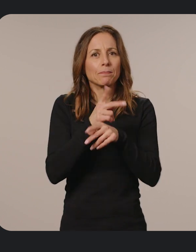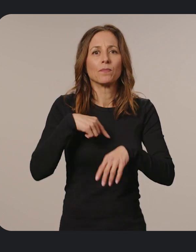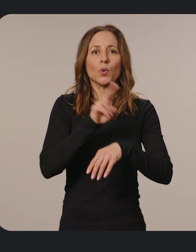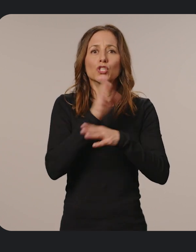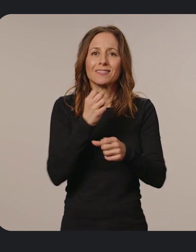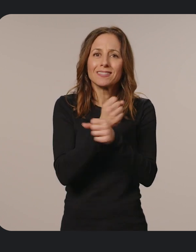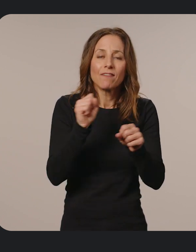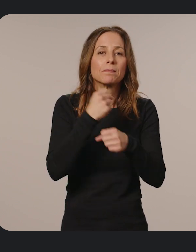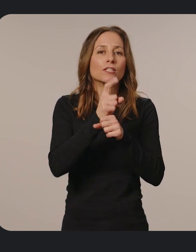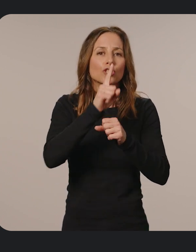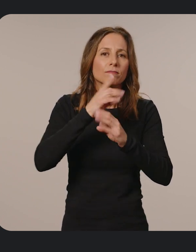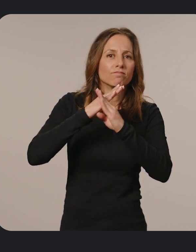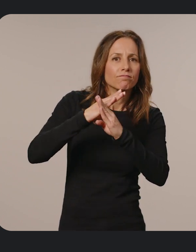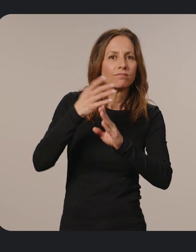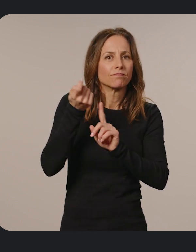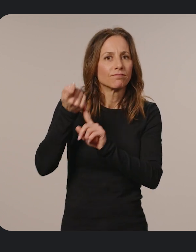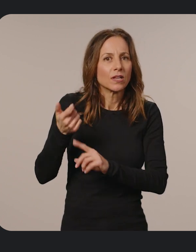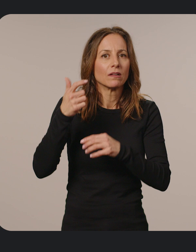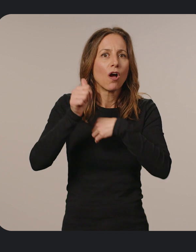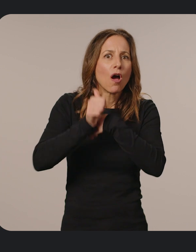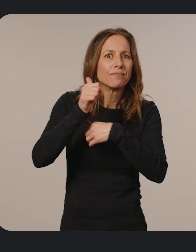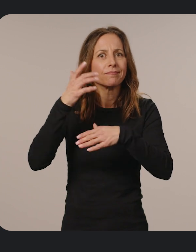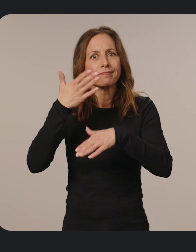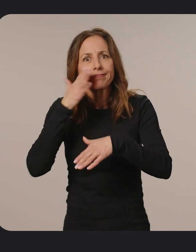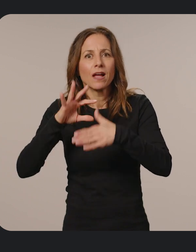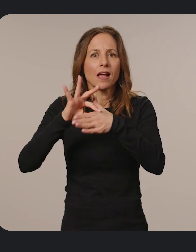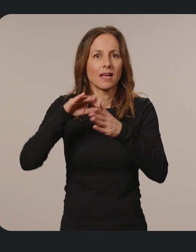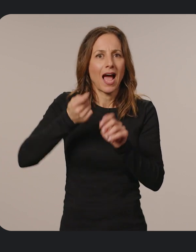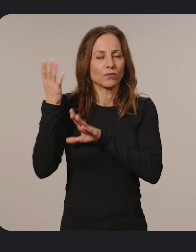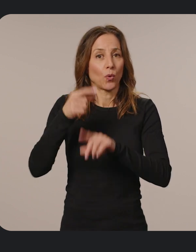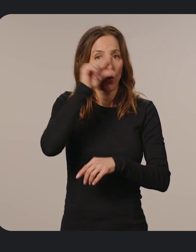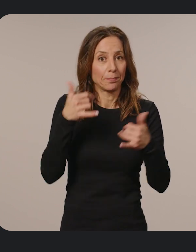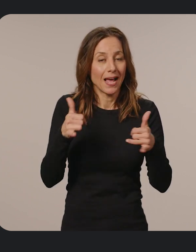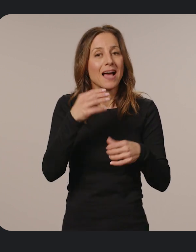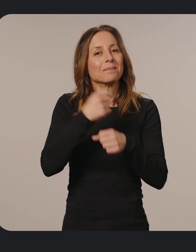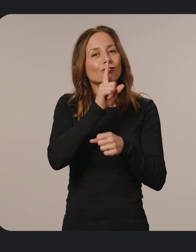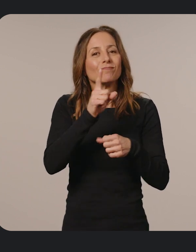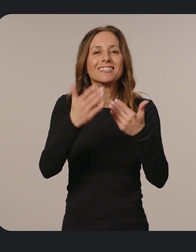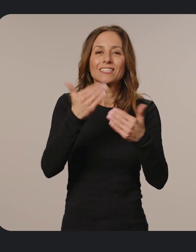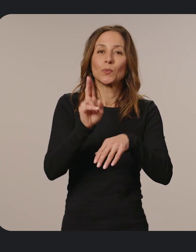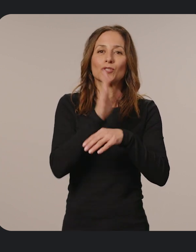These help keep users safe by keeping harmful content out of Google Play and by making it easy for users